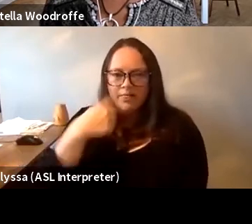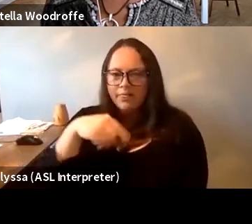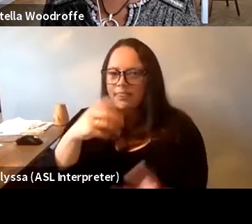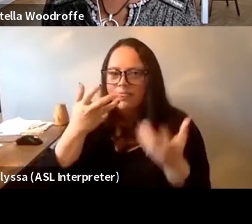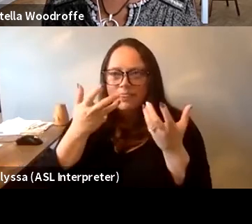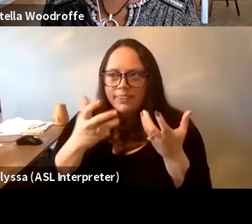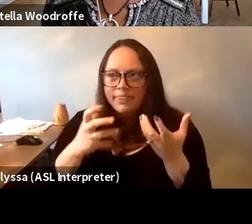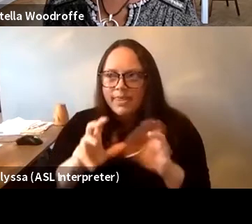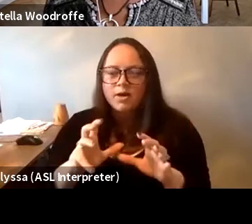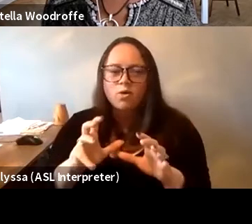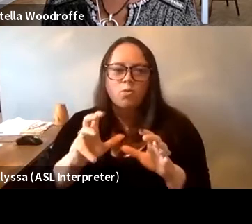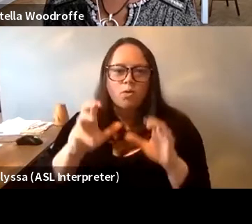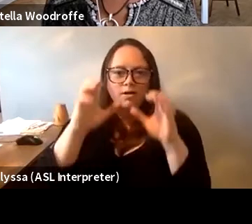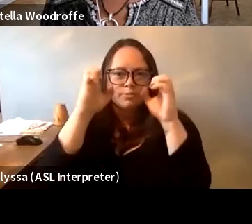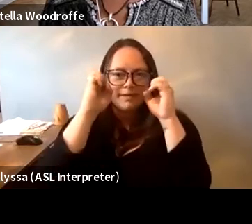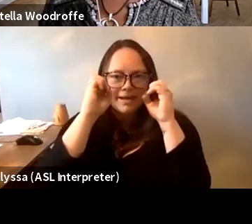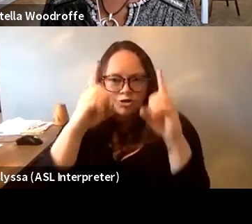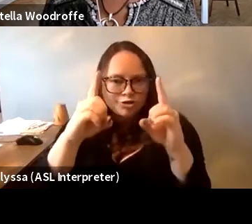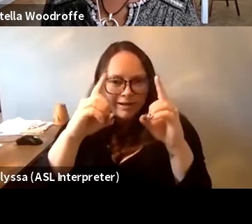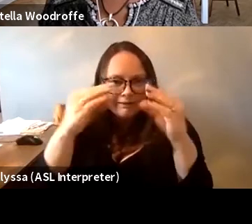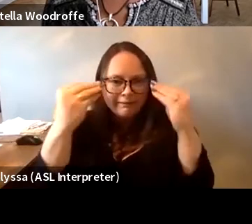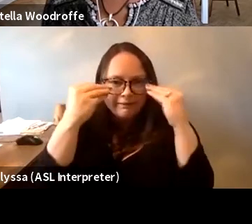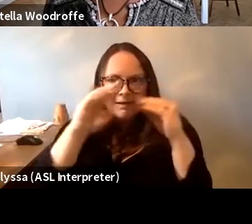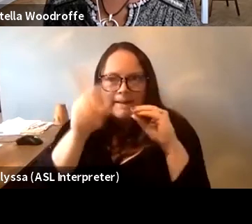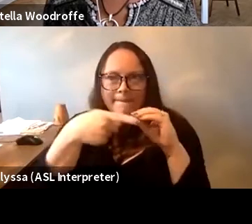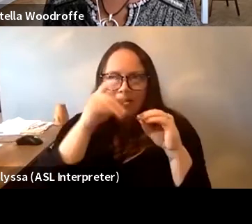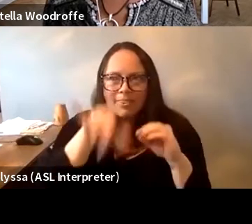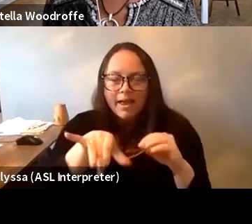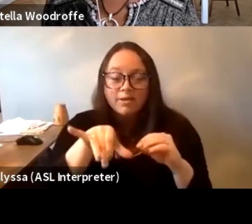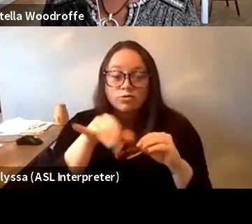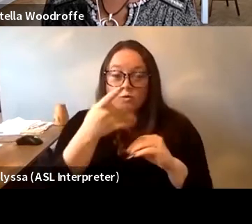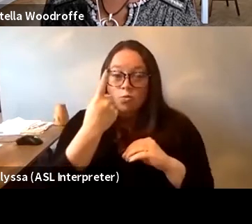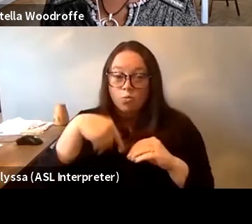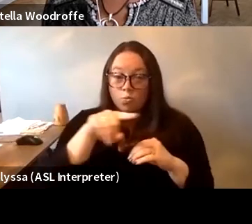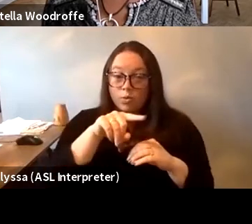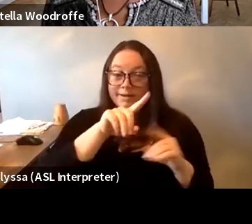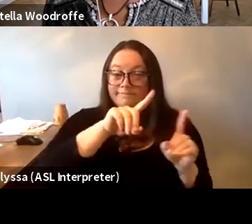somewhere else, where it's more inclusive, where the members and